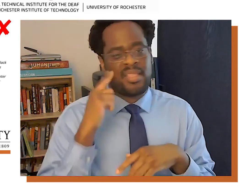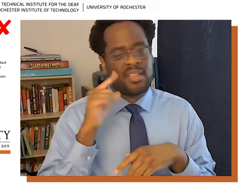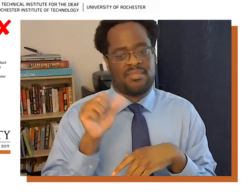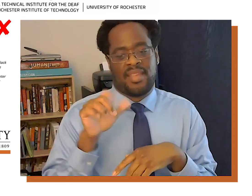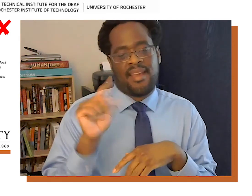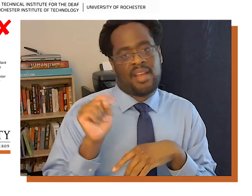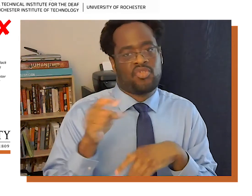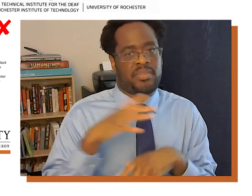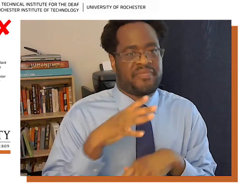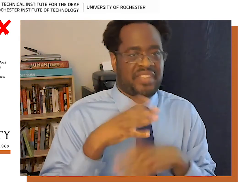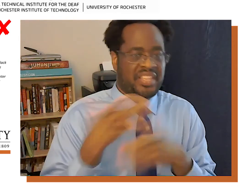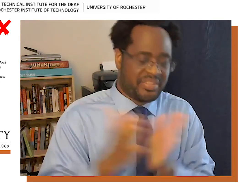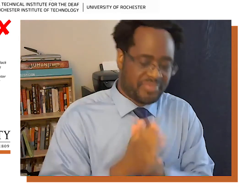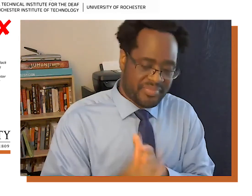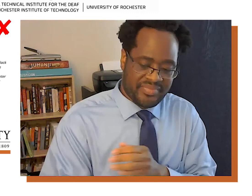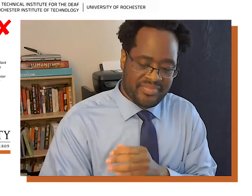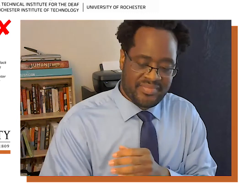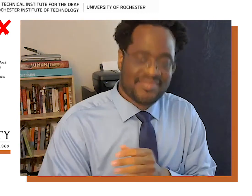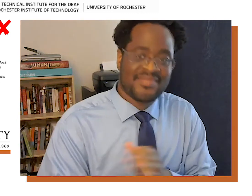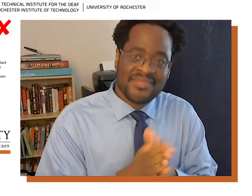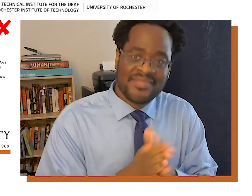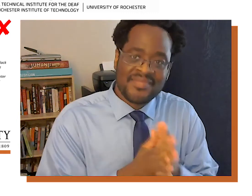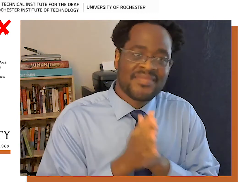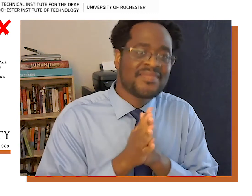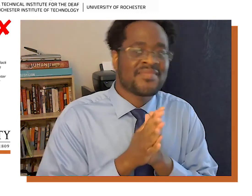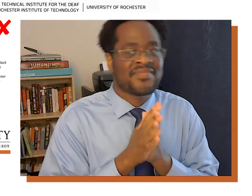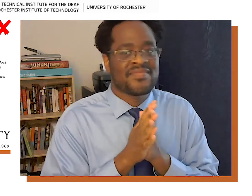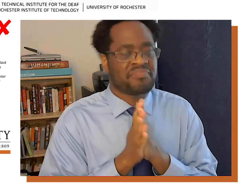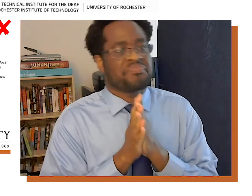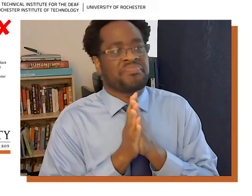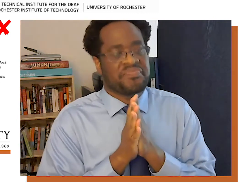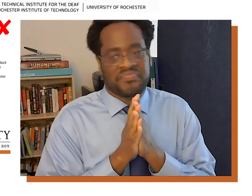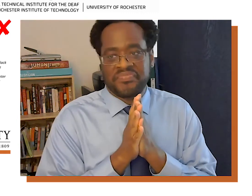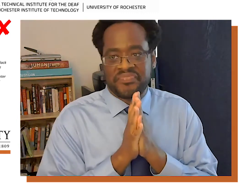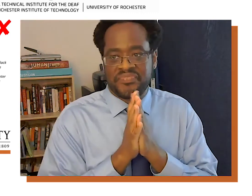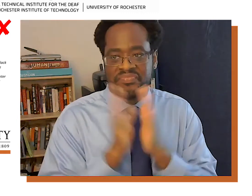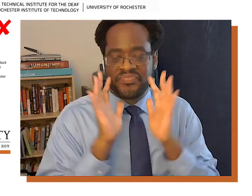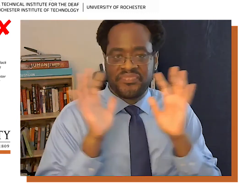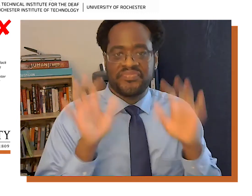and I thought maybe the ACT would be fine and make up for it, and then I got a 17 on my ACT...